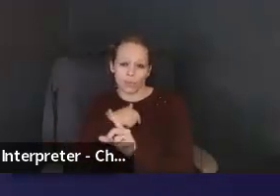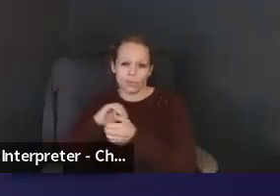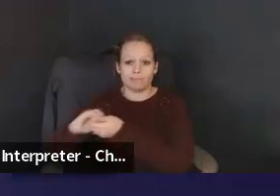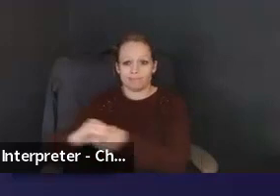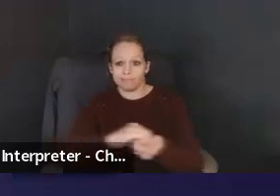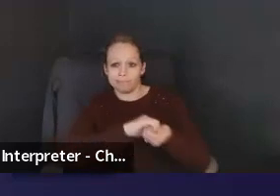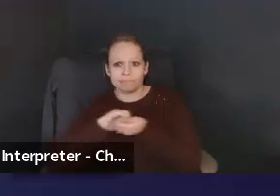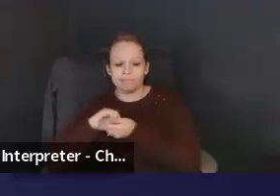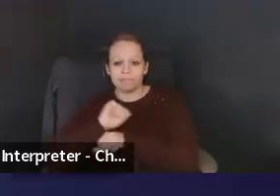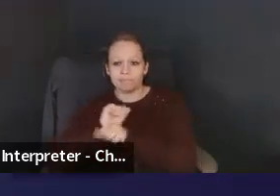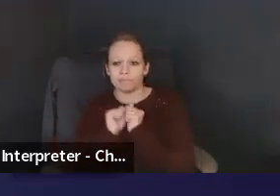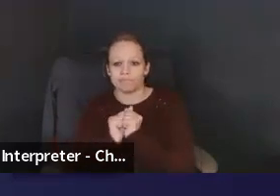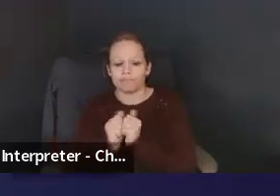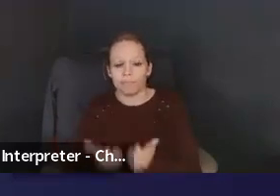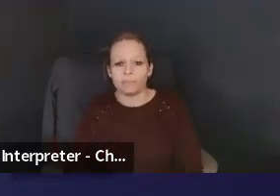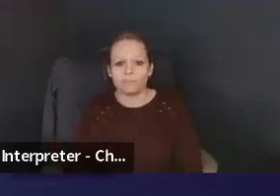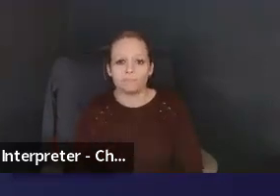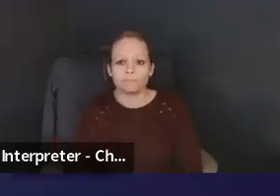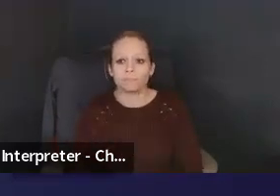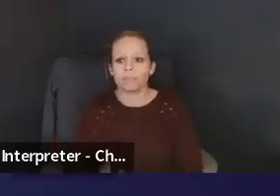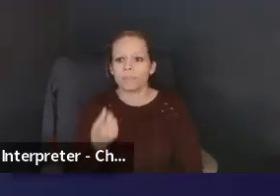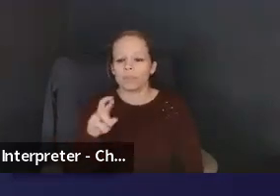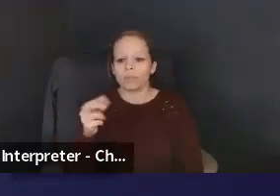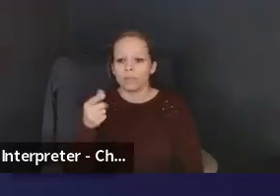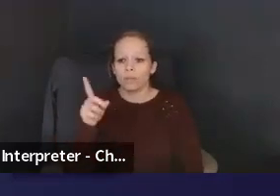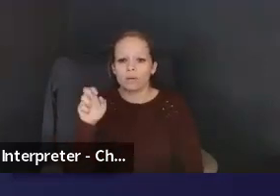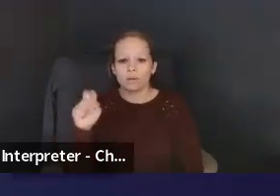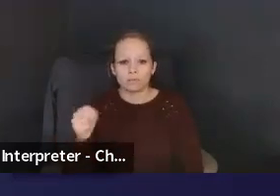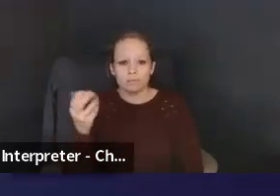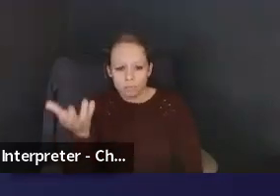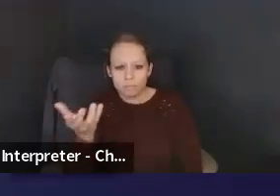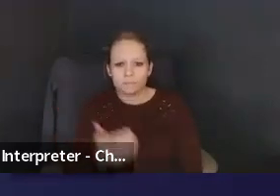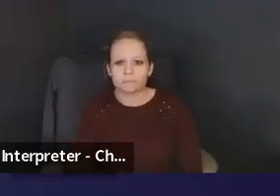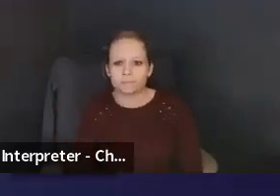Dr. Gooden, what else would you say about the organizational capacity part? Dr. Gooden: I have